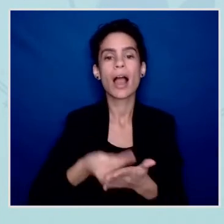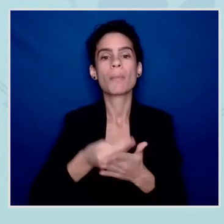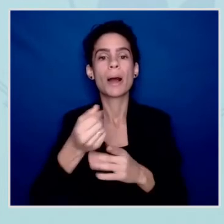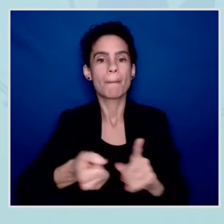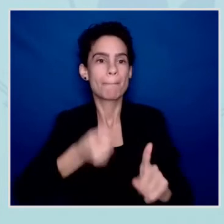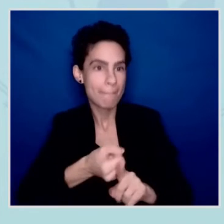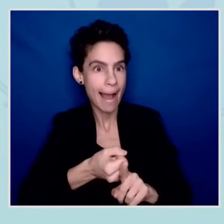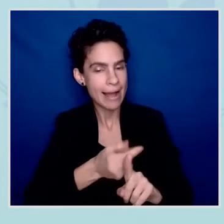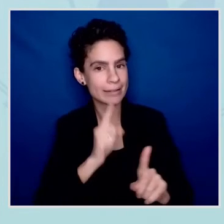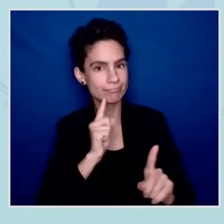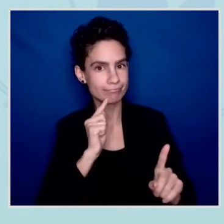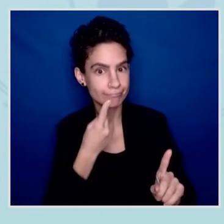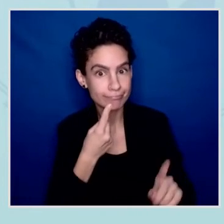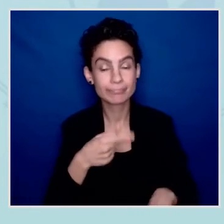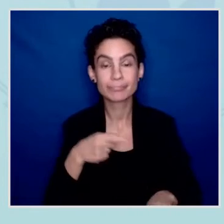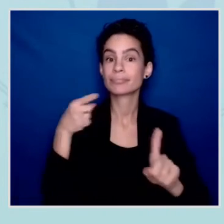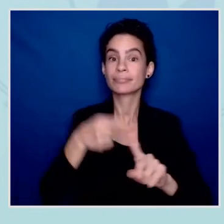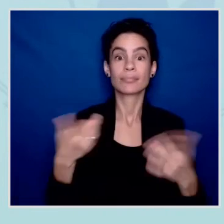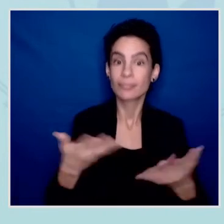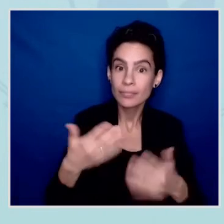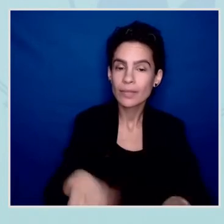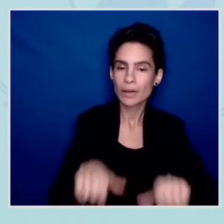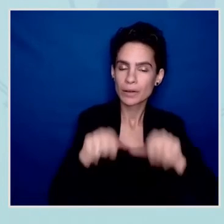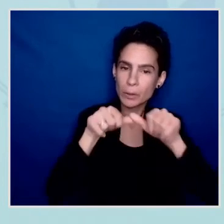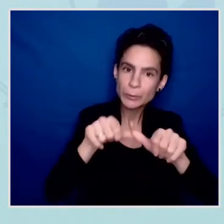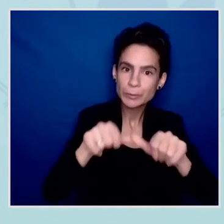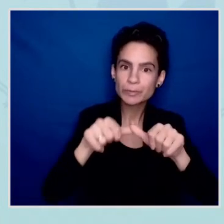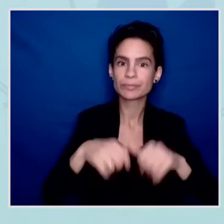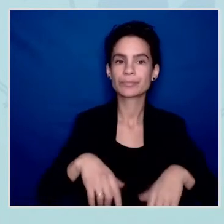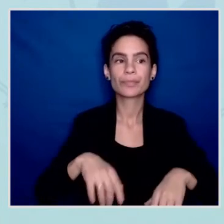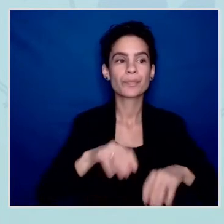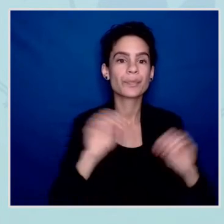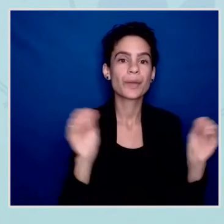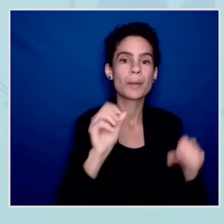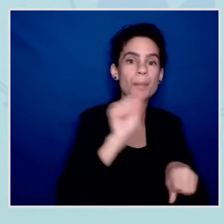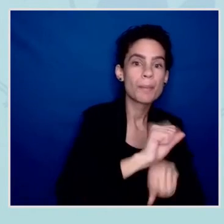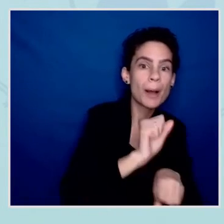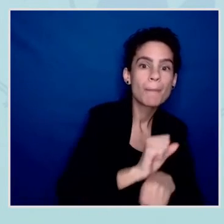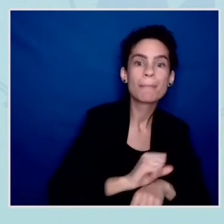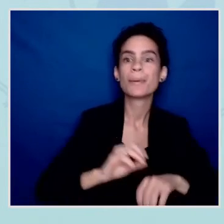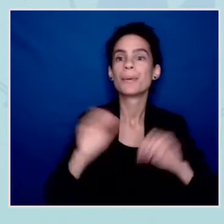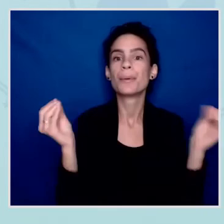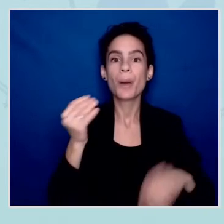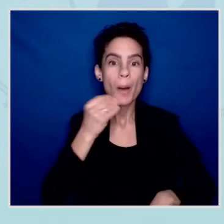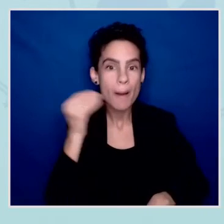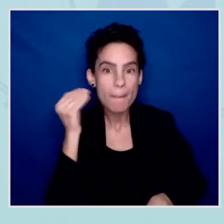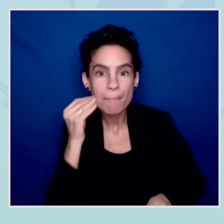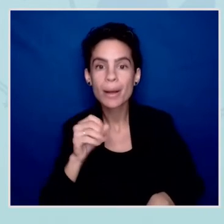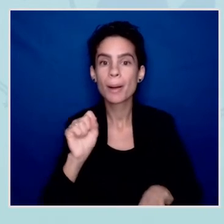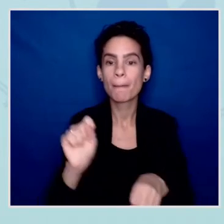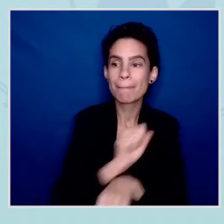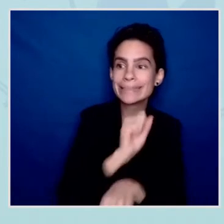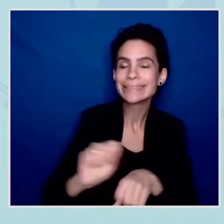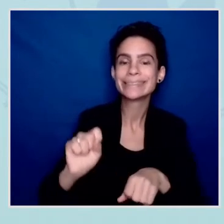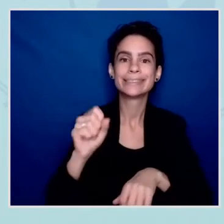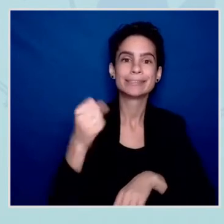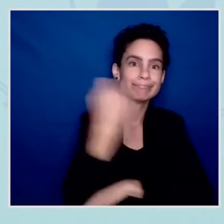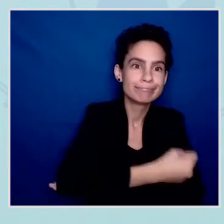NOT JUST TO HELP THEM GET TO THE OTHER SIDE OF THIS CRISIS,